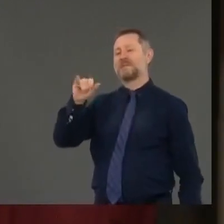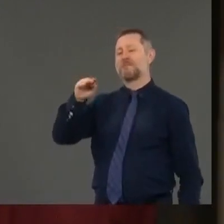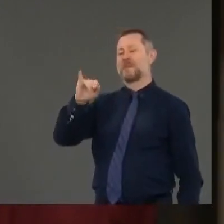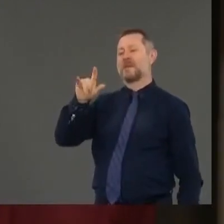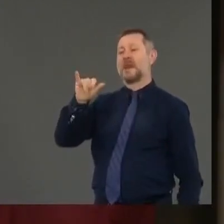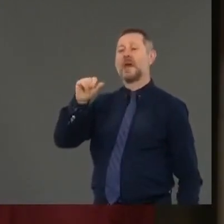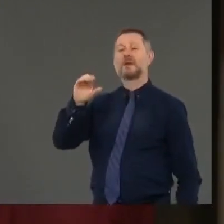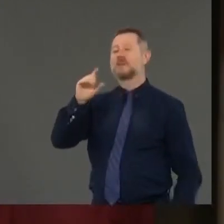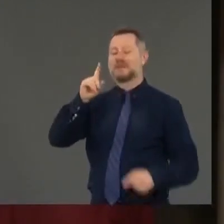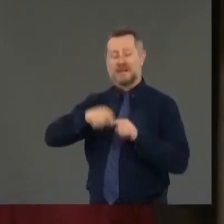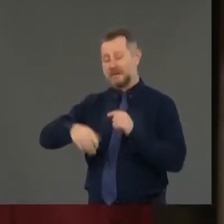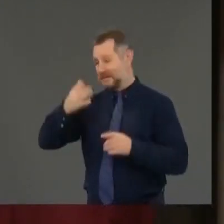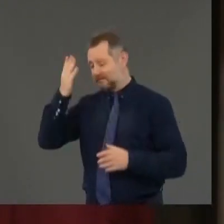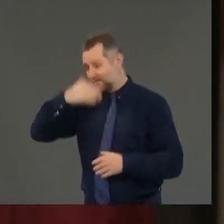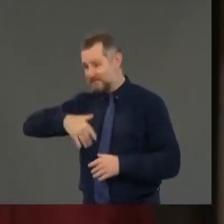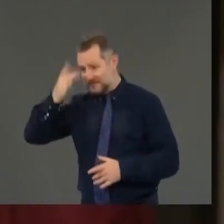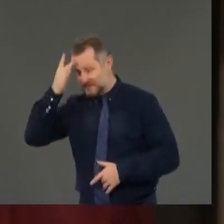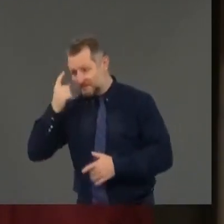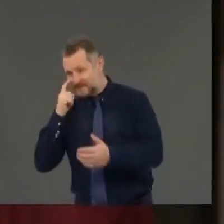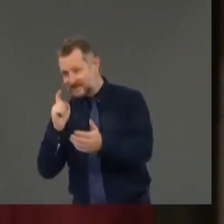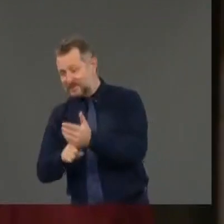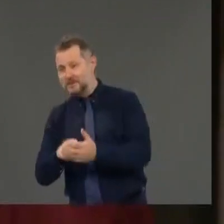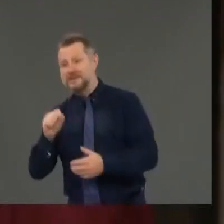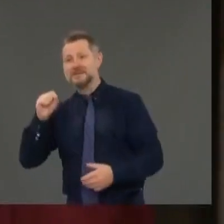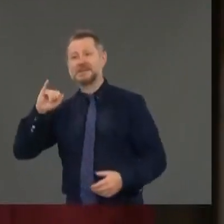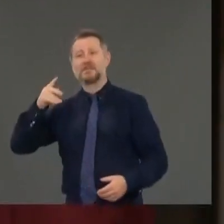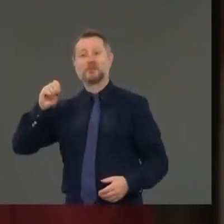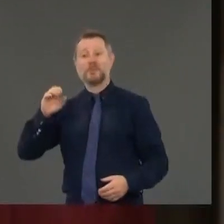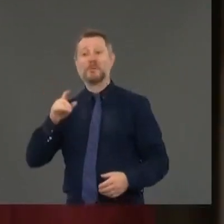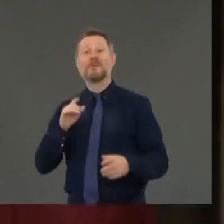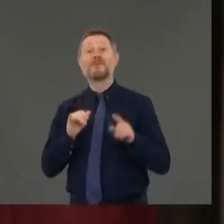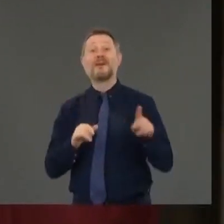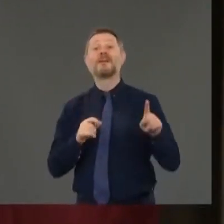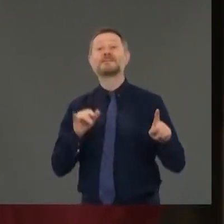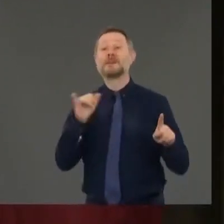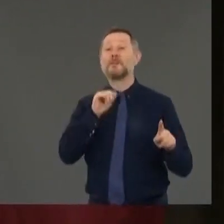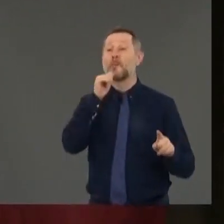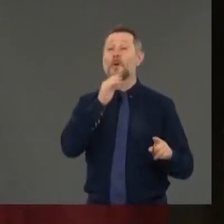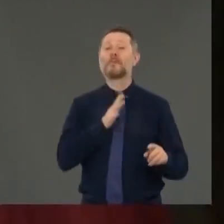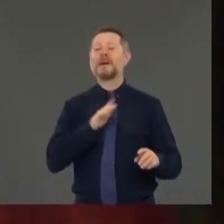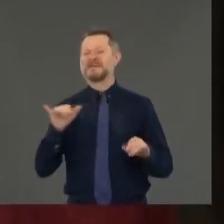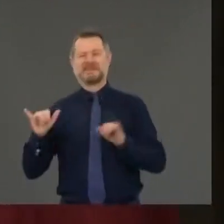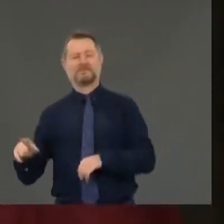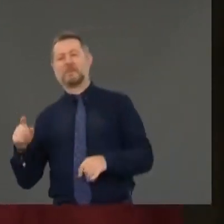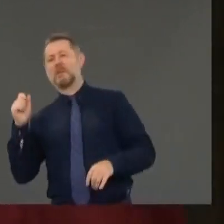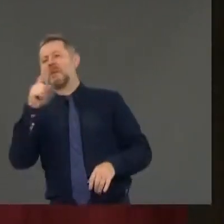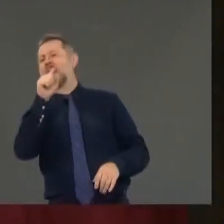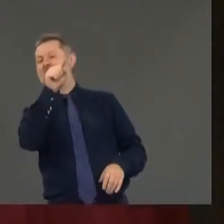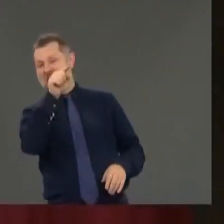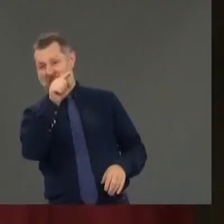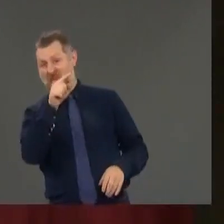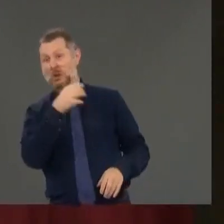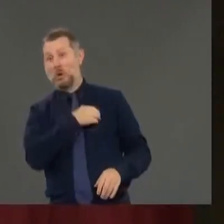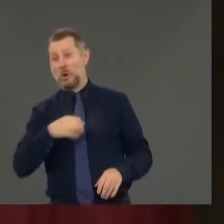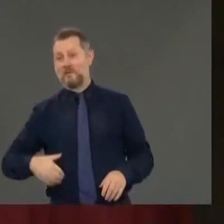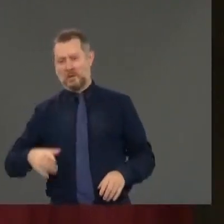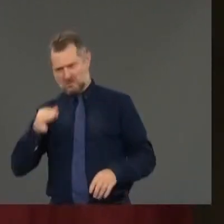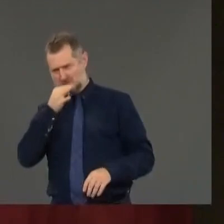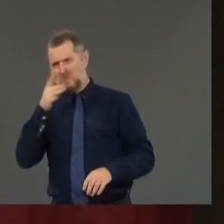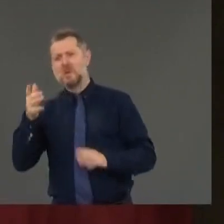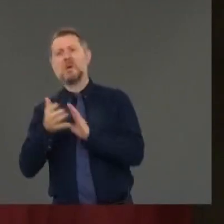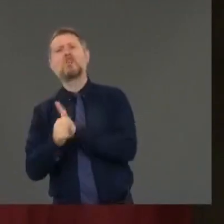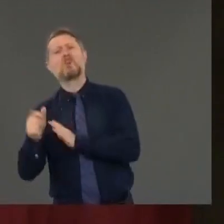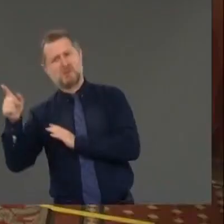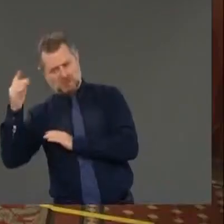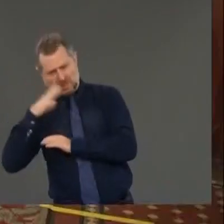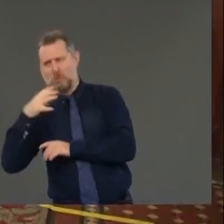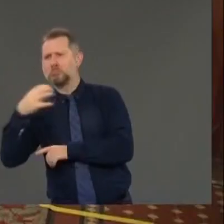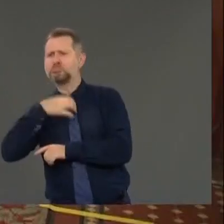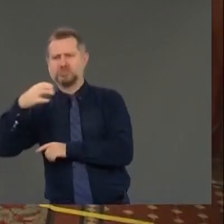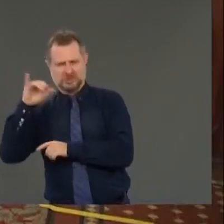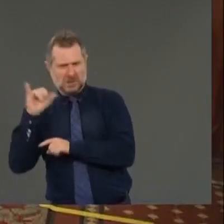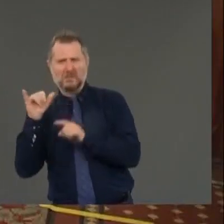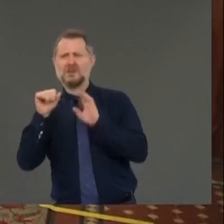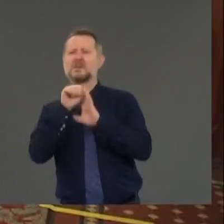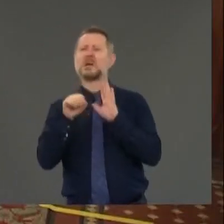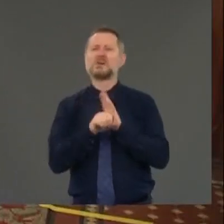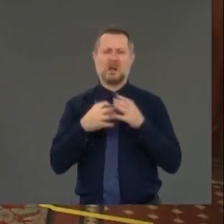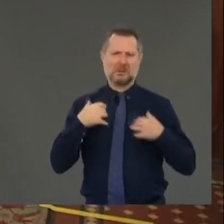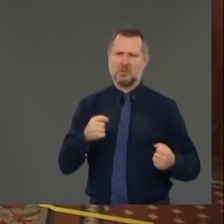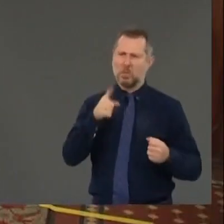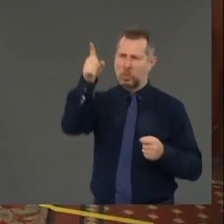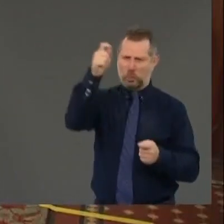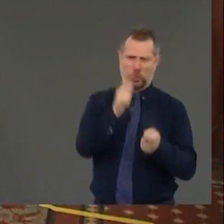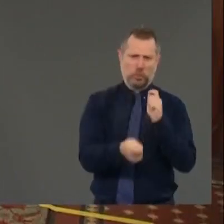THAT THIS IS FROM ASYMPTOMATIC